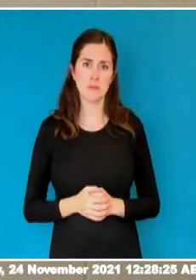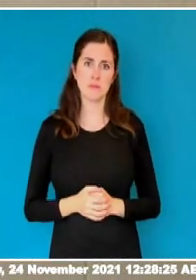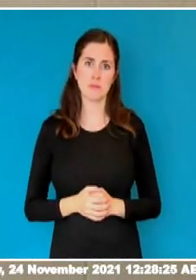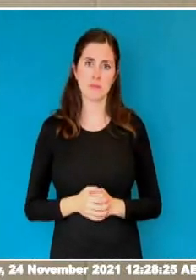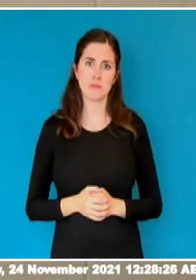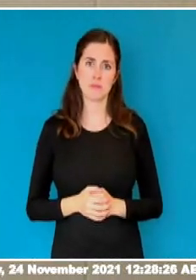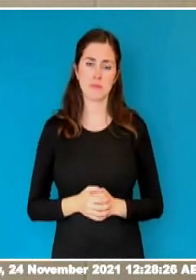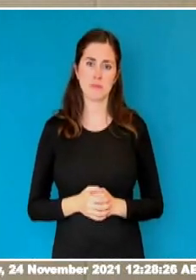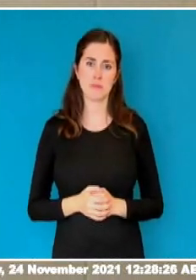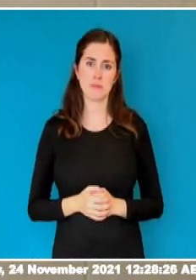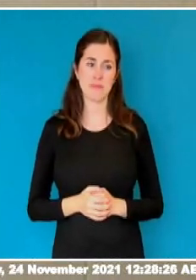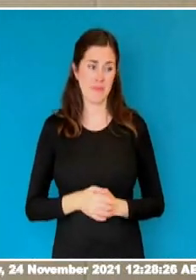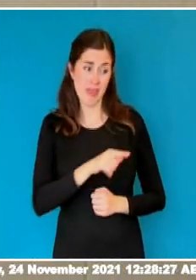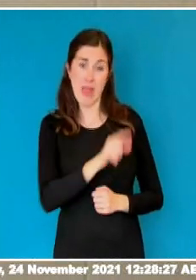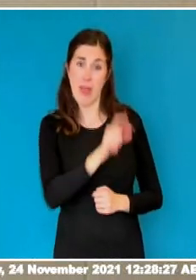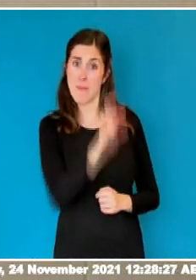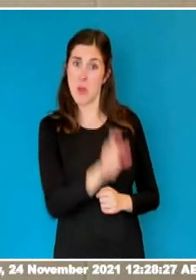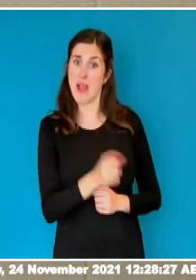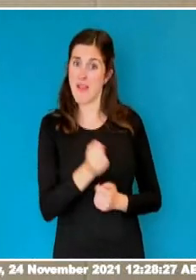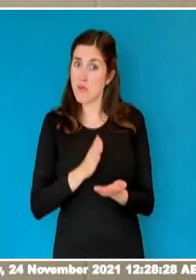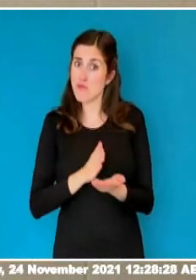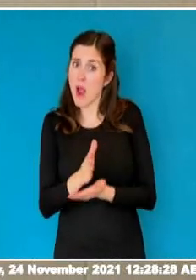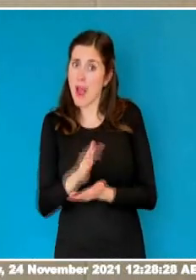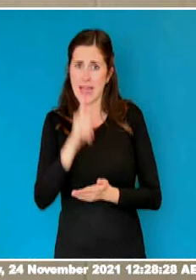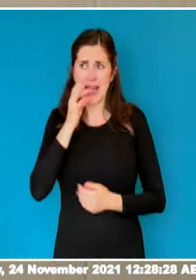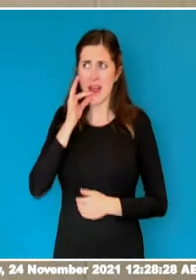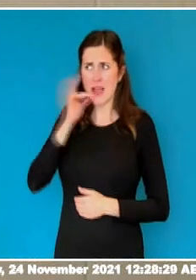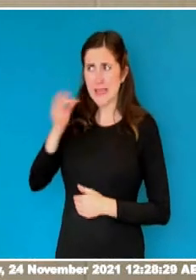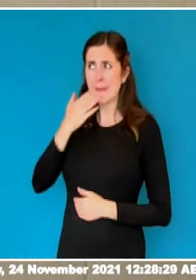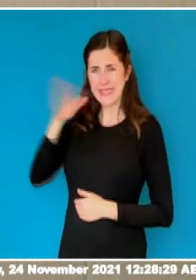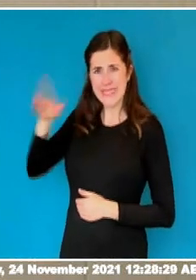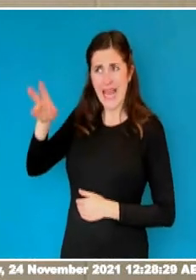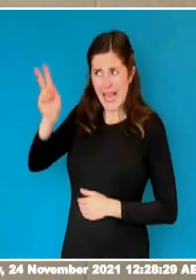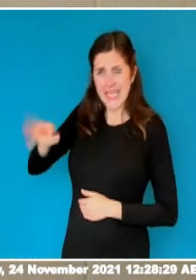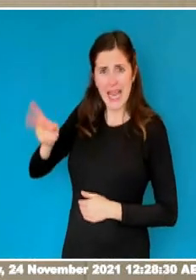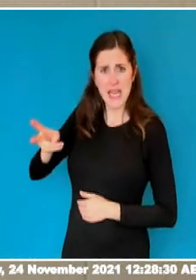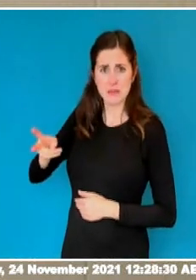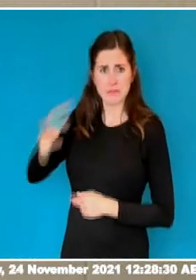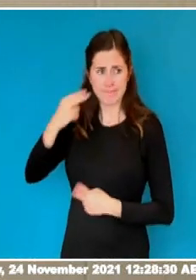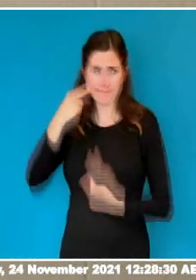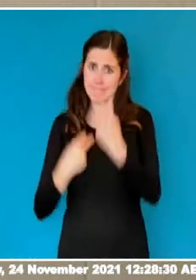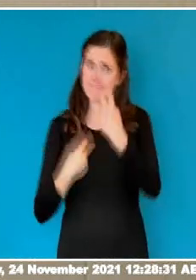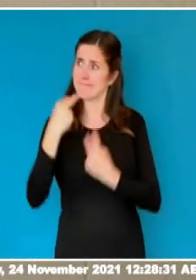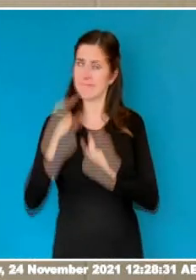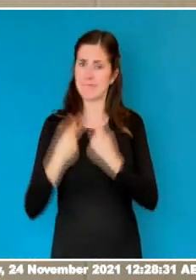review right of any decision that is taken that may impact employment.